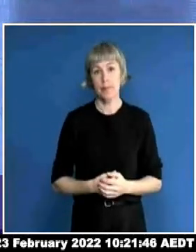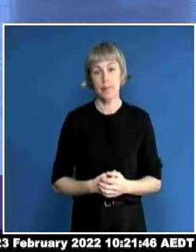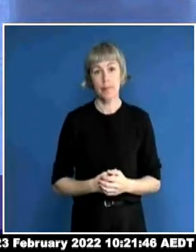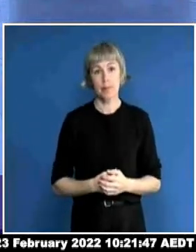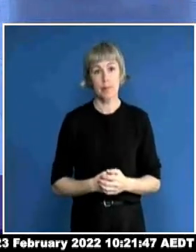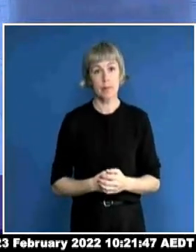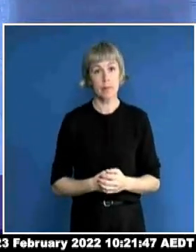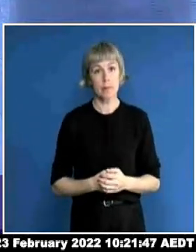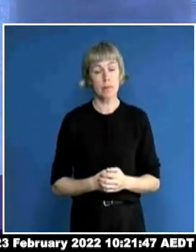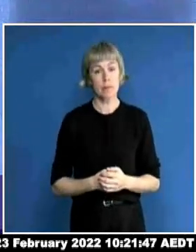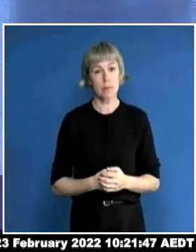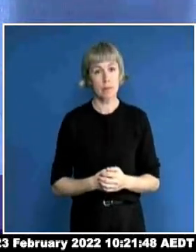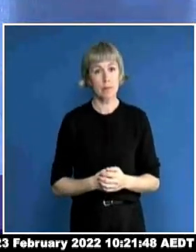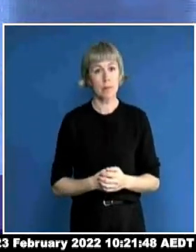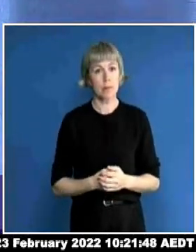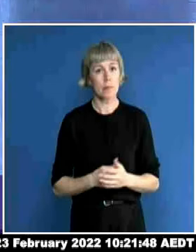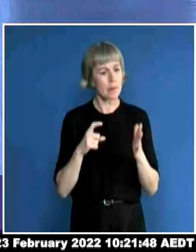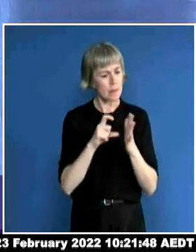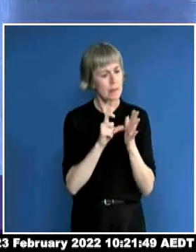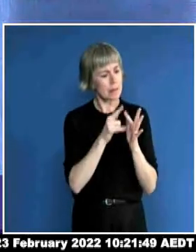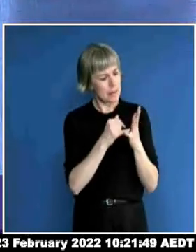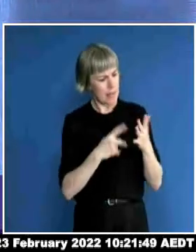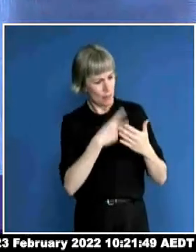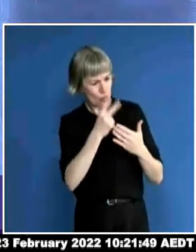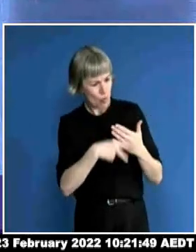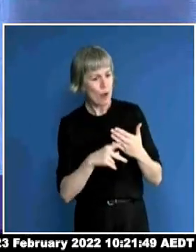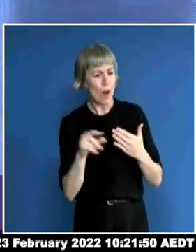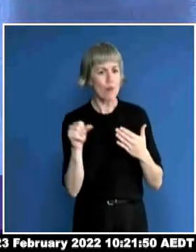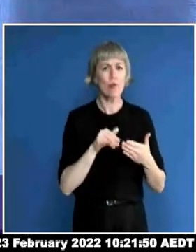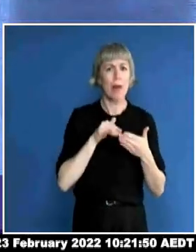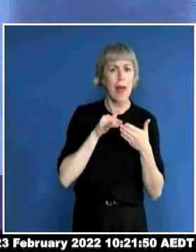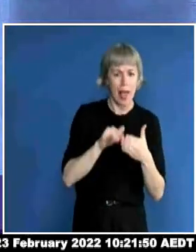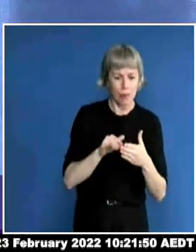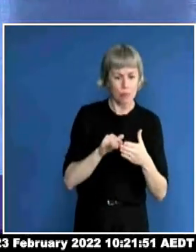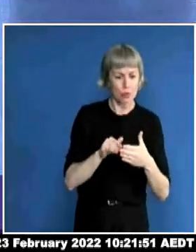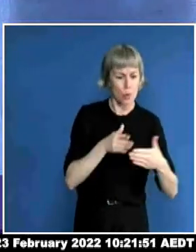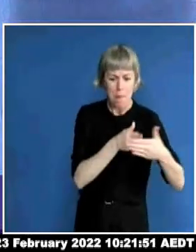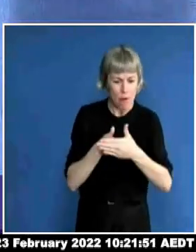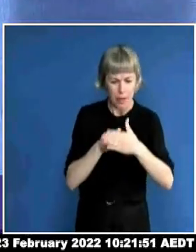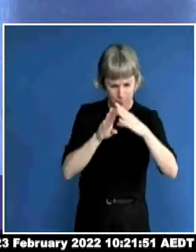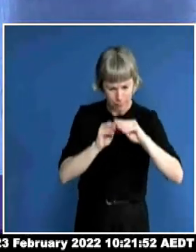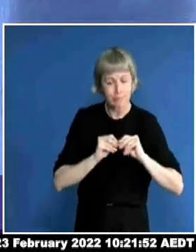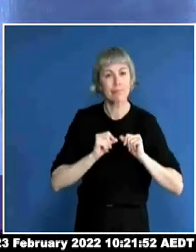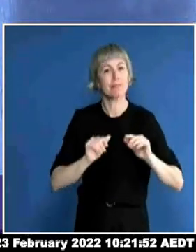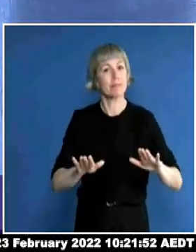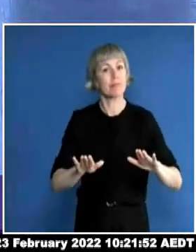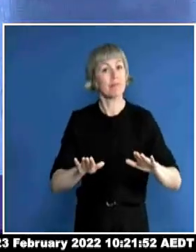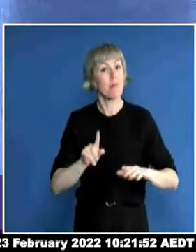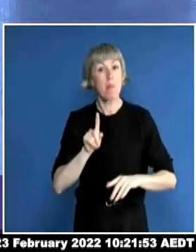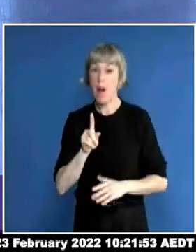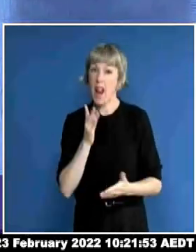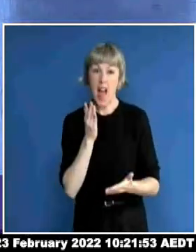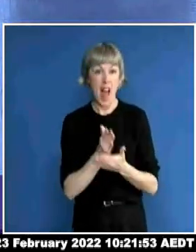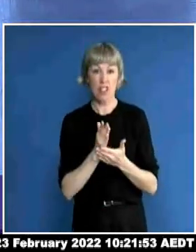barriers. However, the evidence pointed to the DES program contributing to some structural barriers.